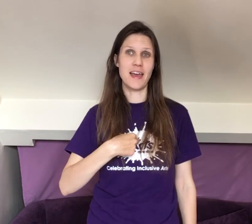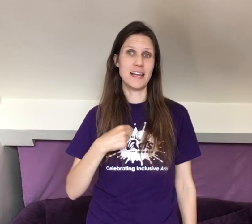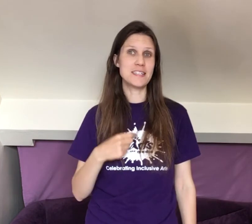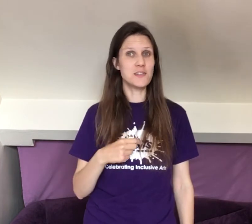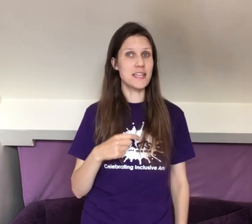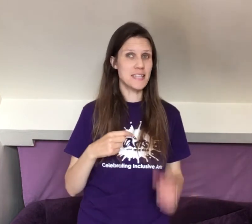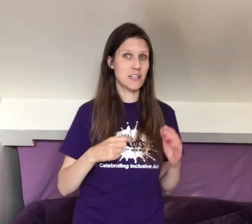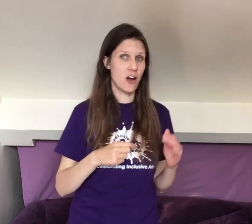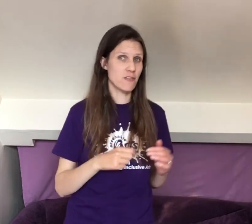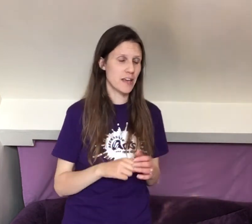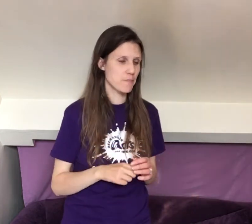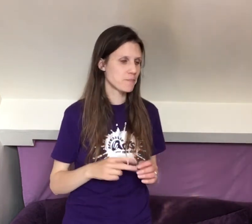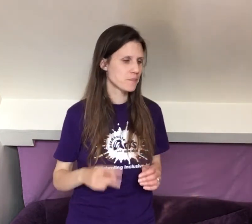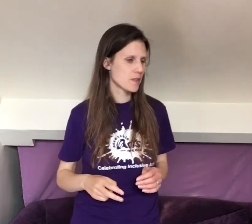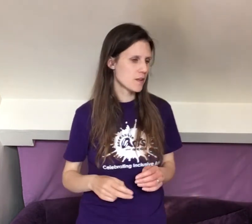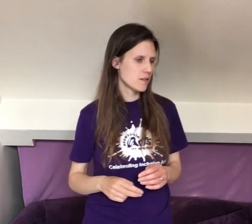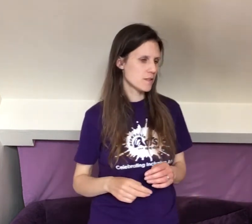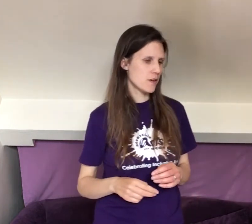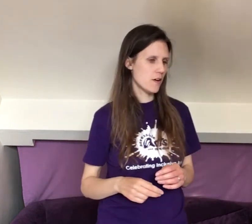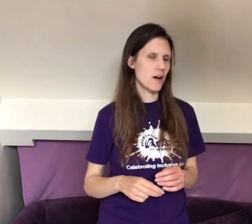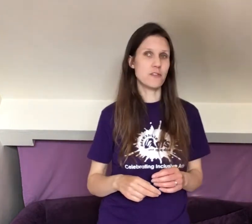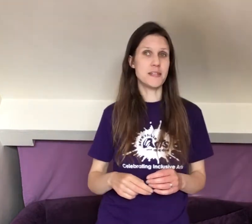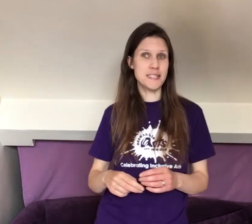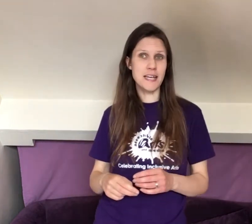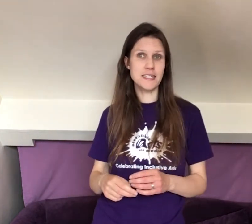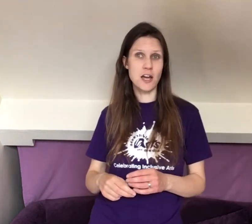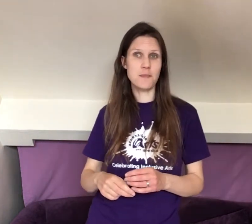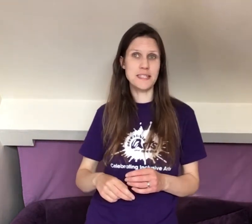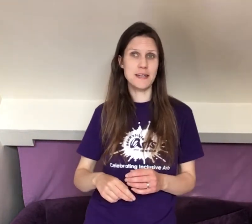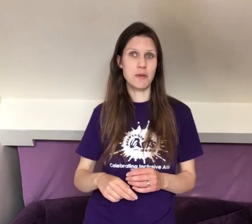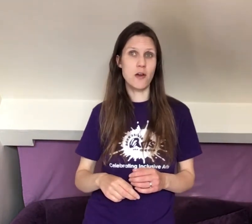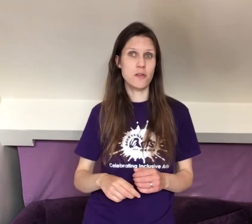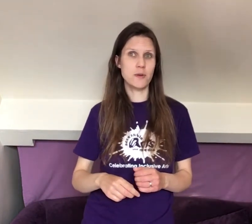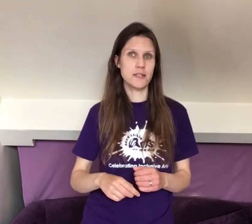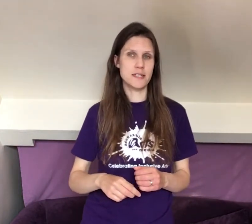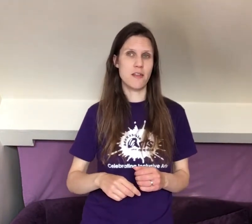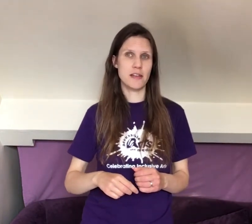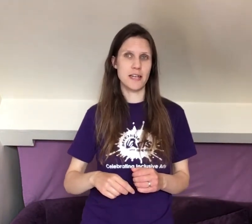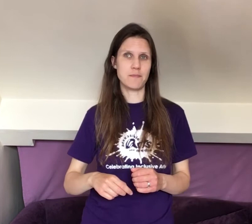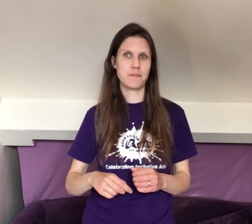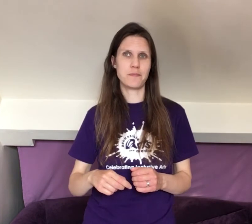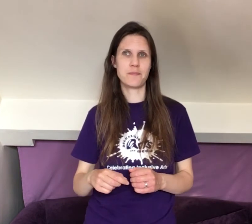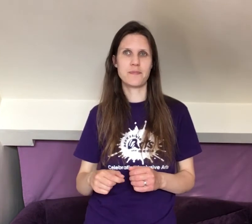OK, let’s do that second half again. So, from the second time we sing Blow the wind southerly.